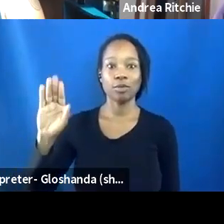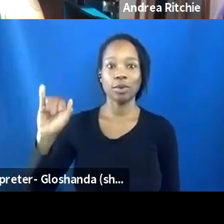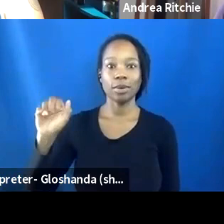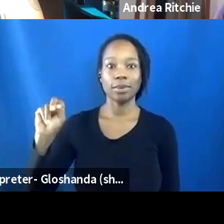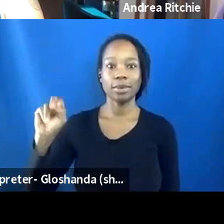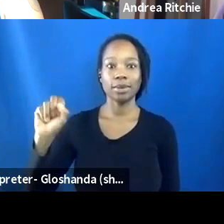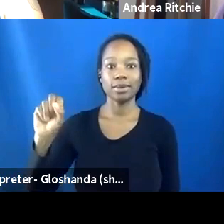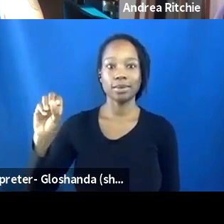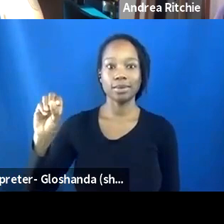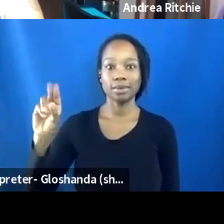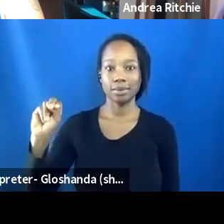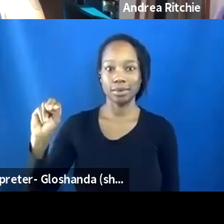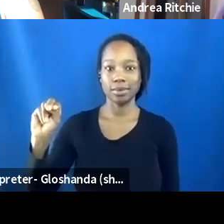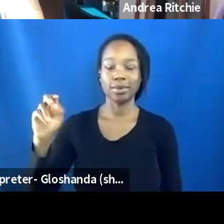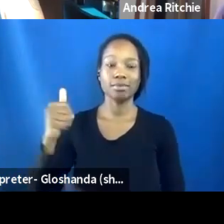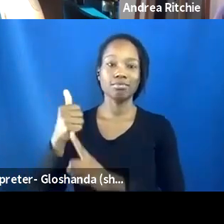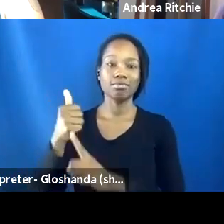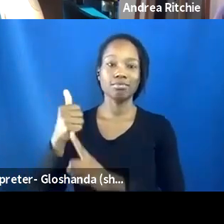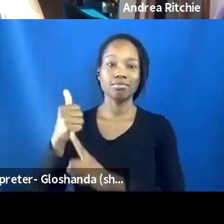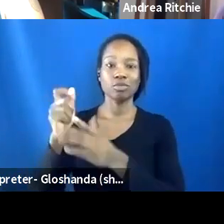is a writer, yoga teacher.